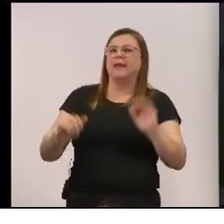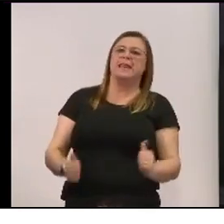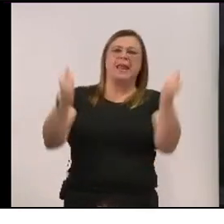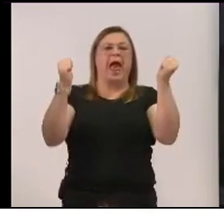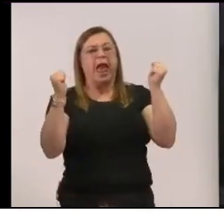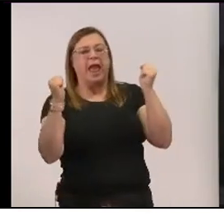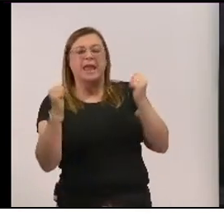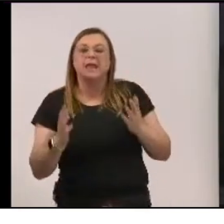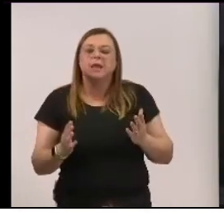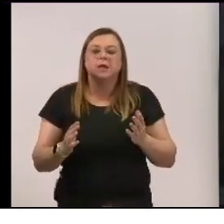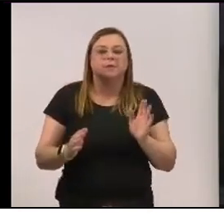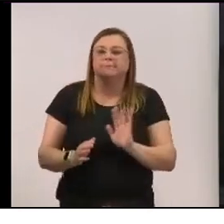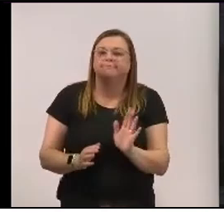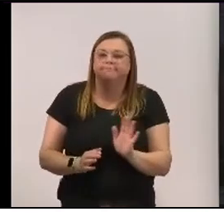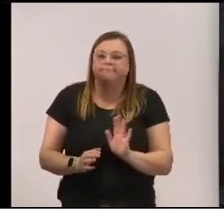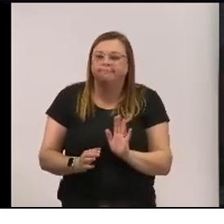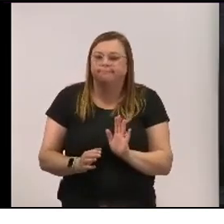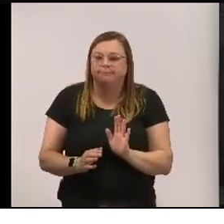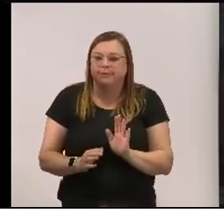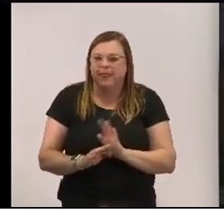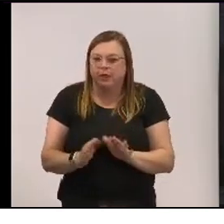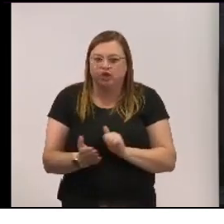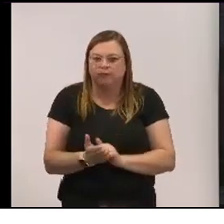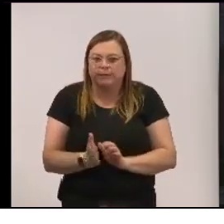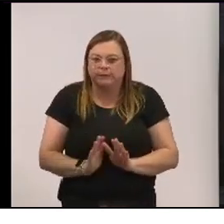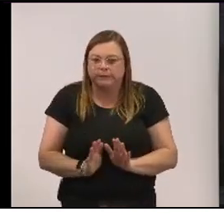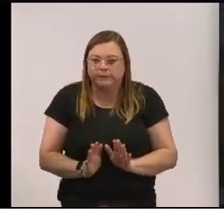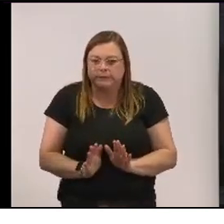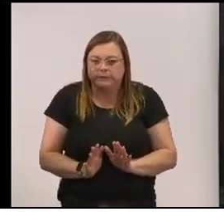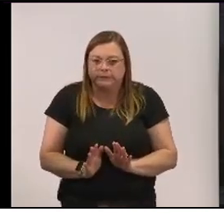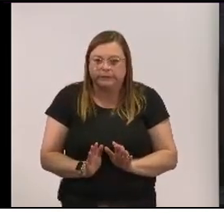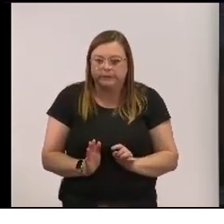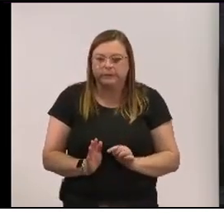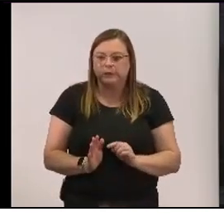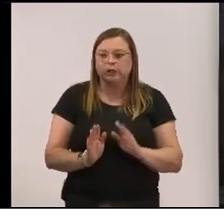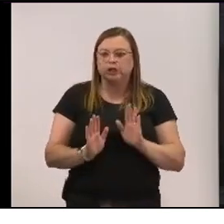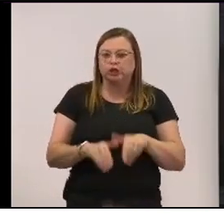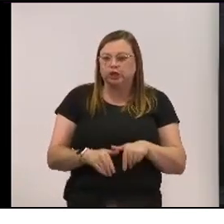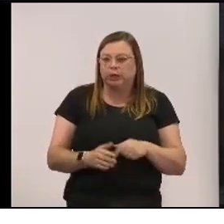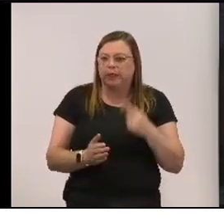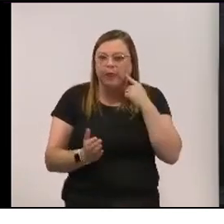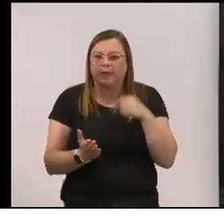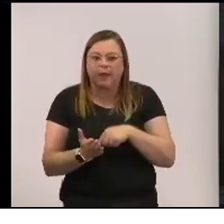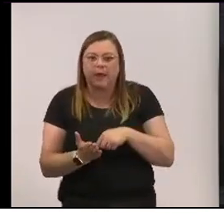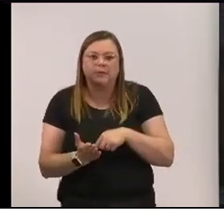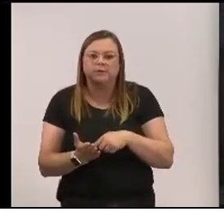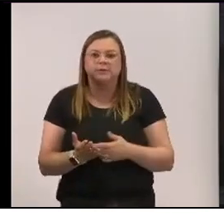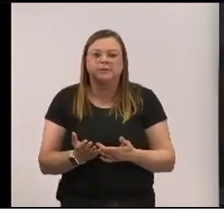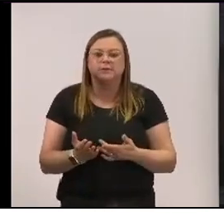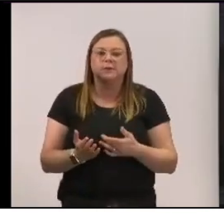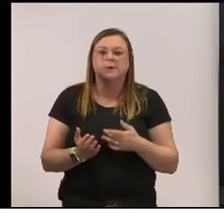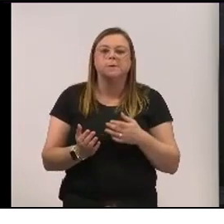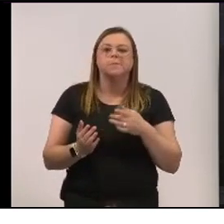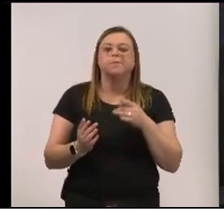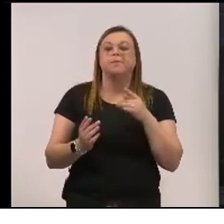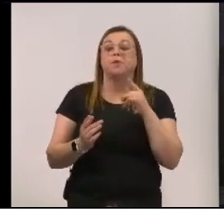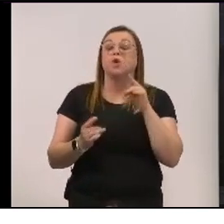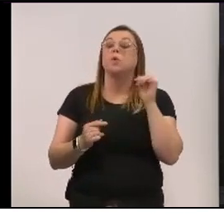and that isn't the message that we should be leading with here. And although it's driving